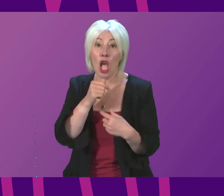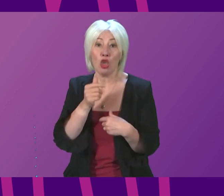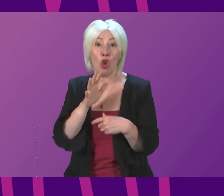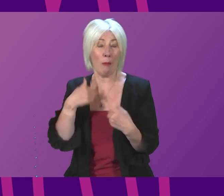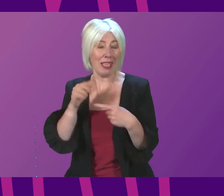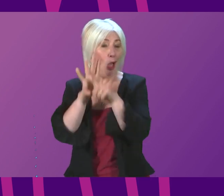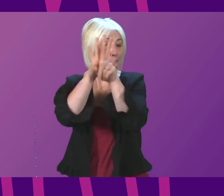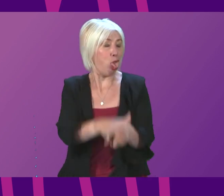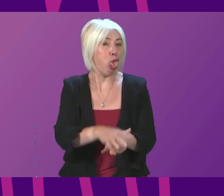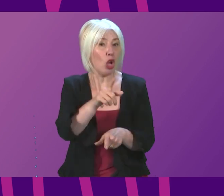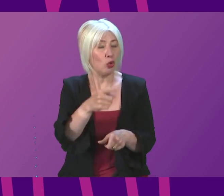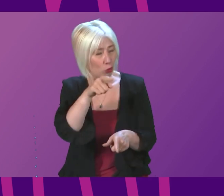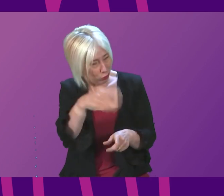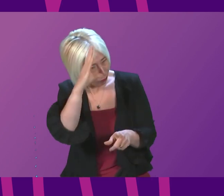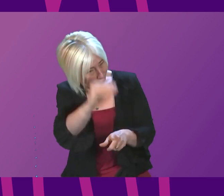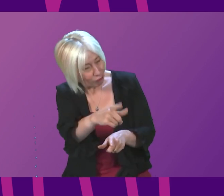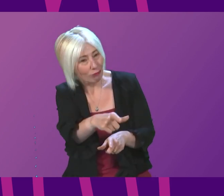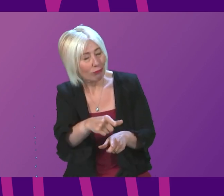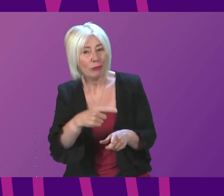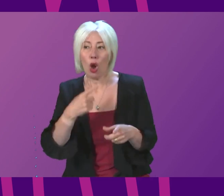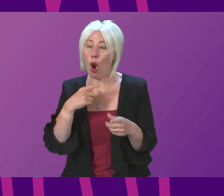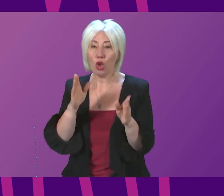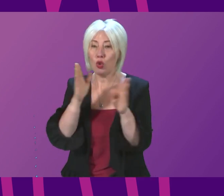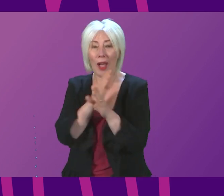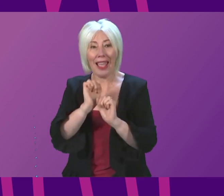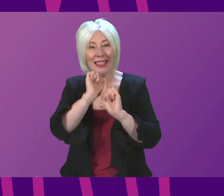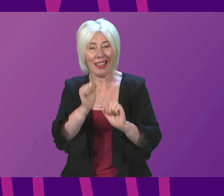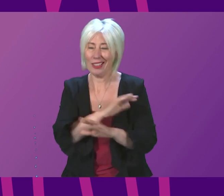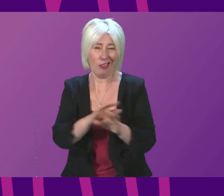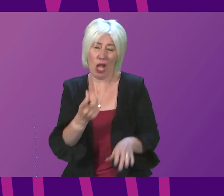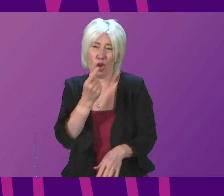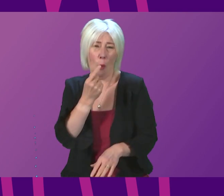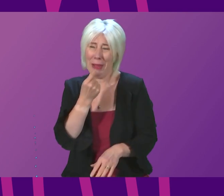It is not my job to hide the incompetence of the leader of the Scottish Labour Party;